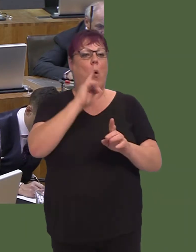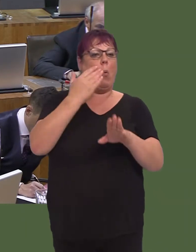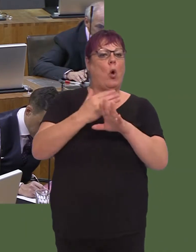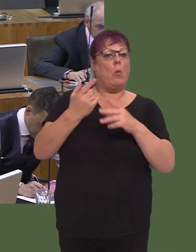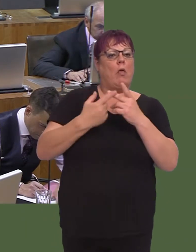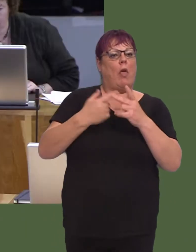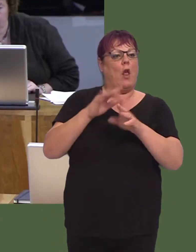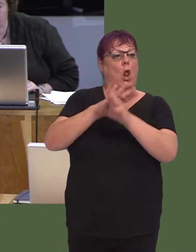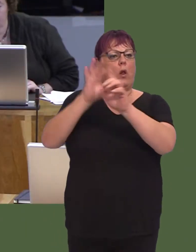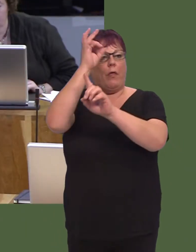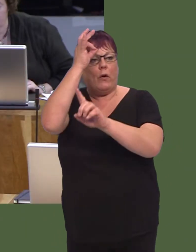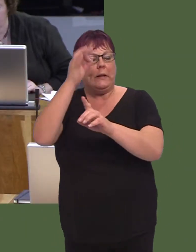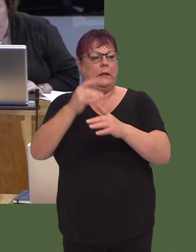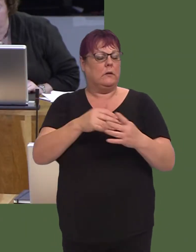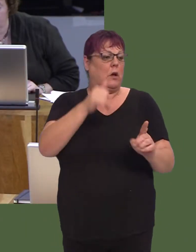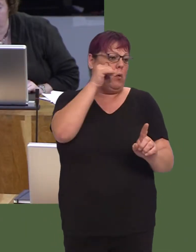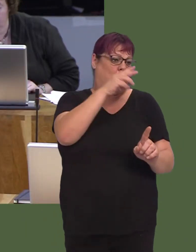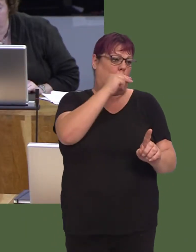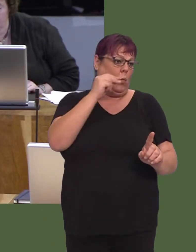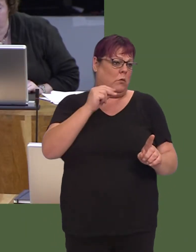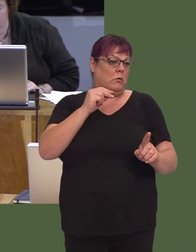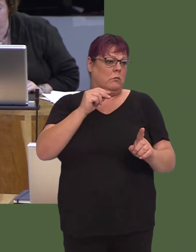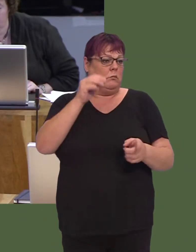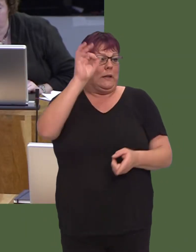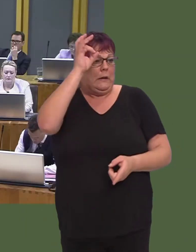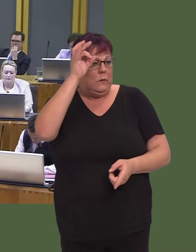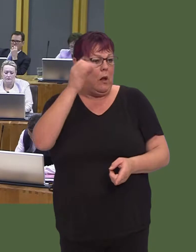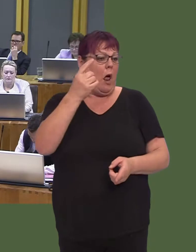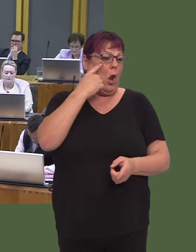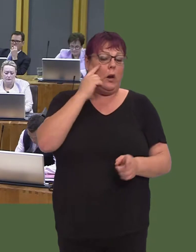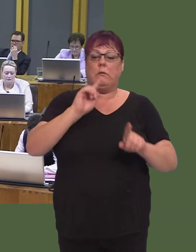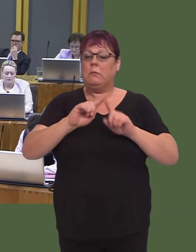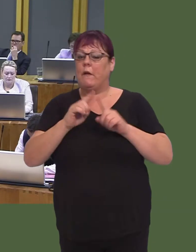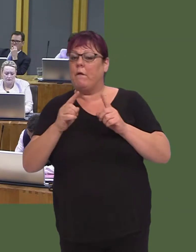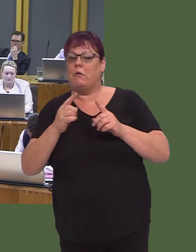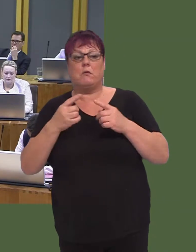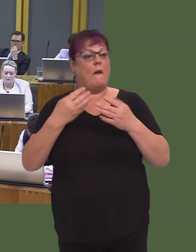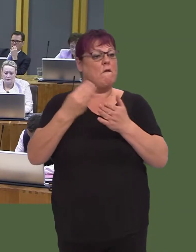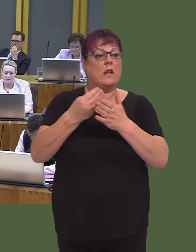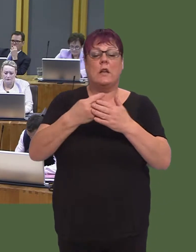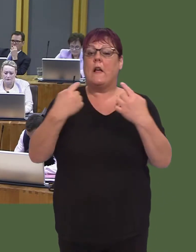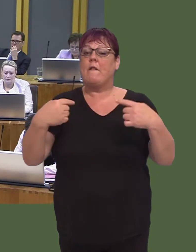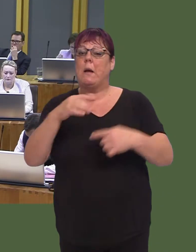by working with local authorities and others. I know that Swansea city council is looking at alternative ways of funding the lagoon,